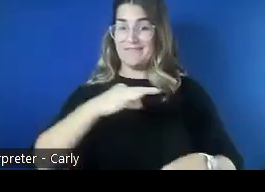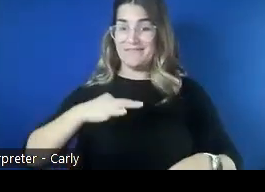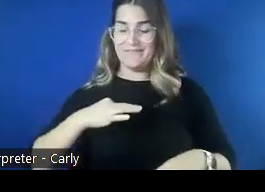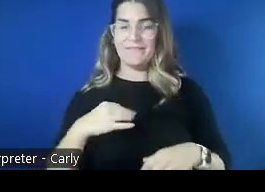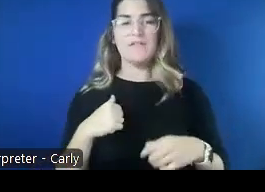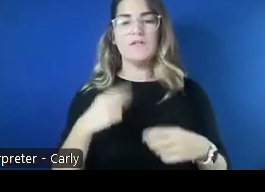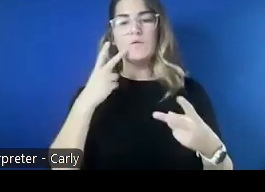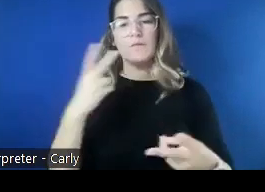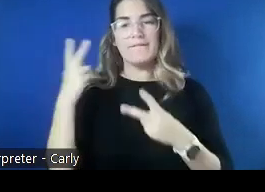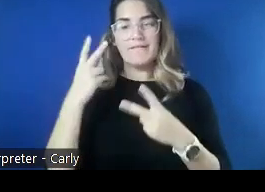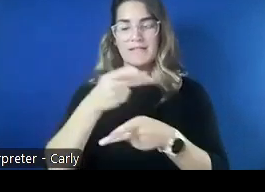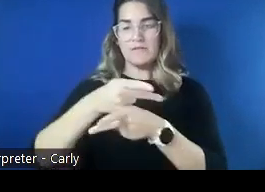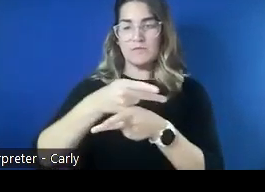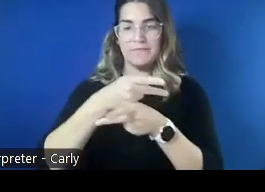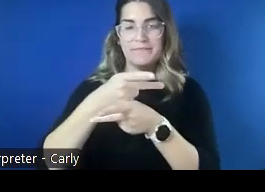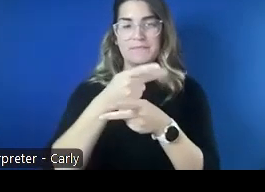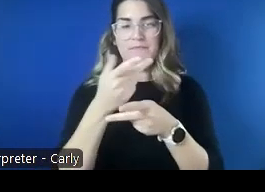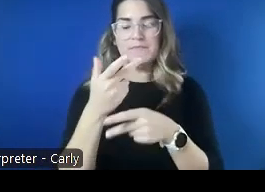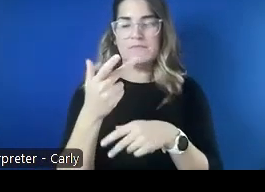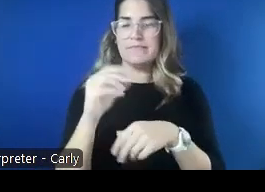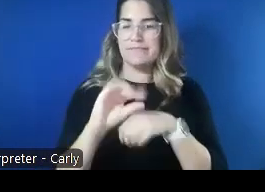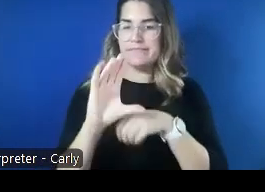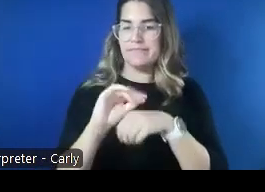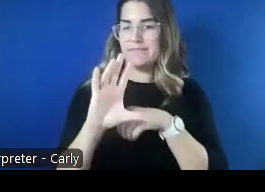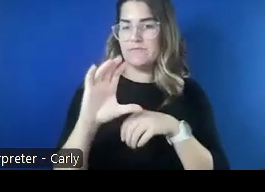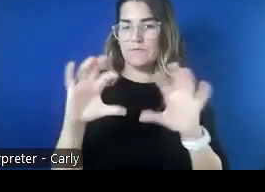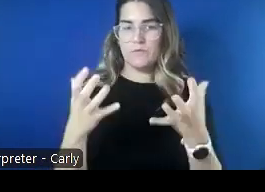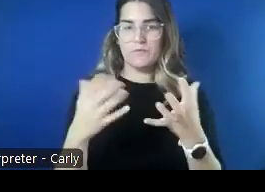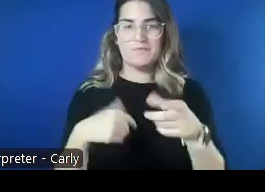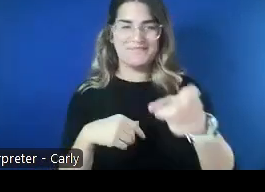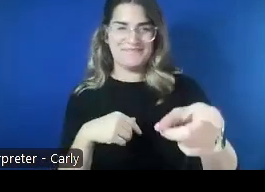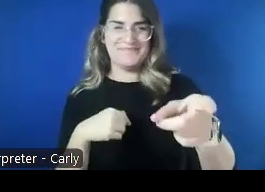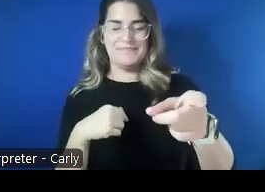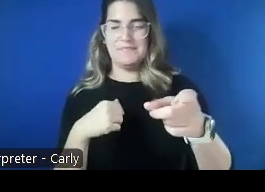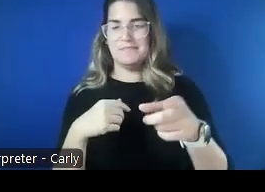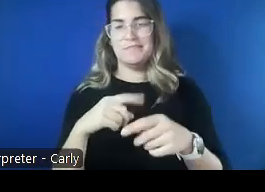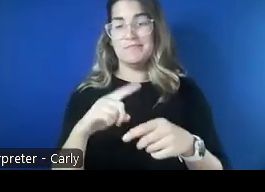supervision consultation groups so here's that slide that is really just a bragging slide